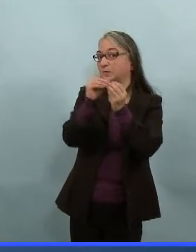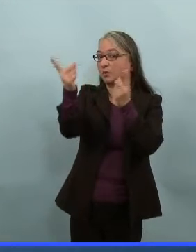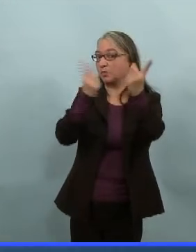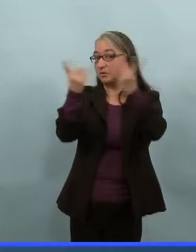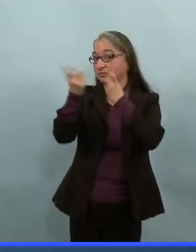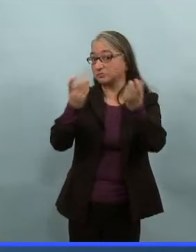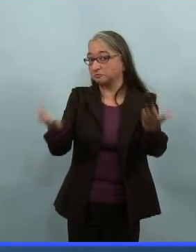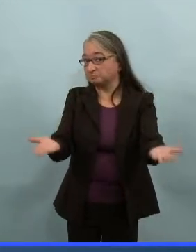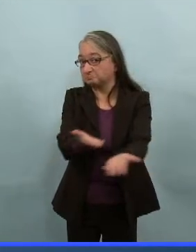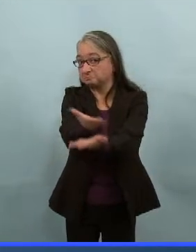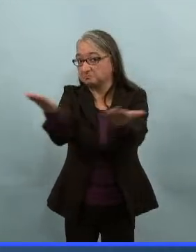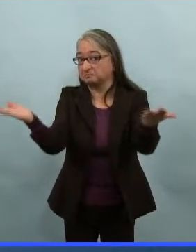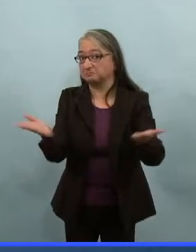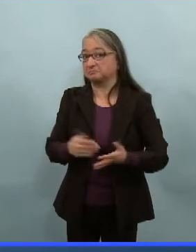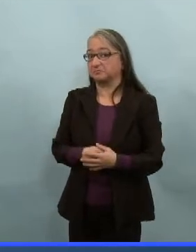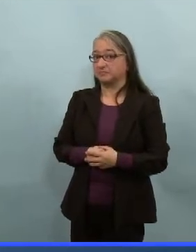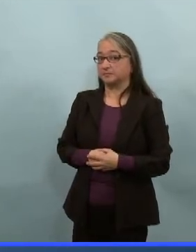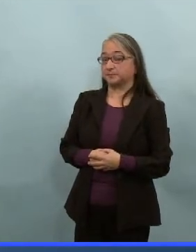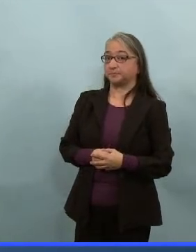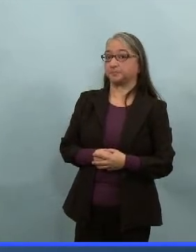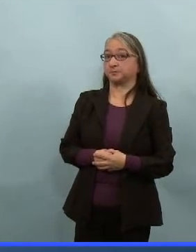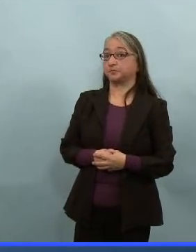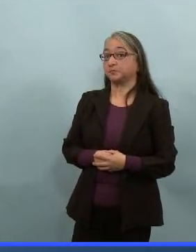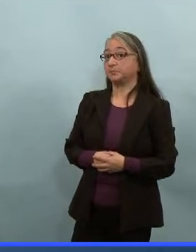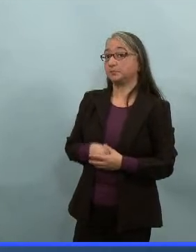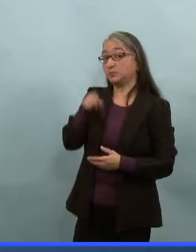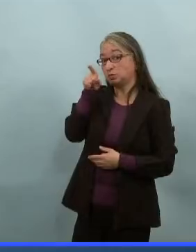dealing with a lot of variables when we're looking at data coming from other places